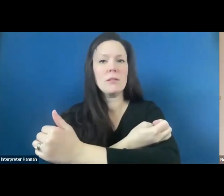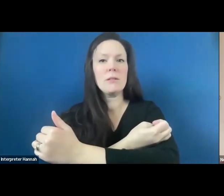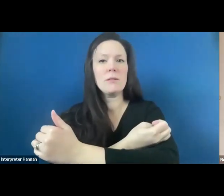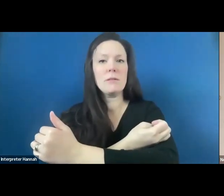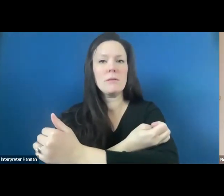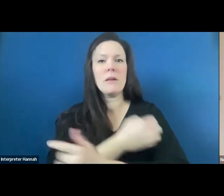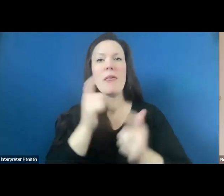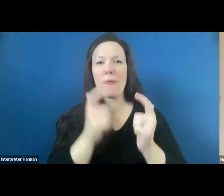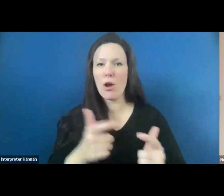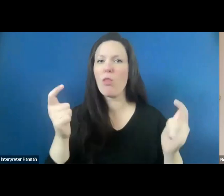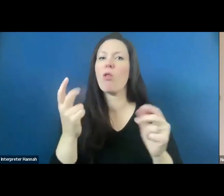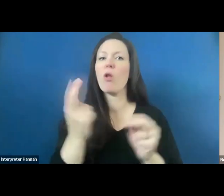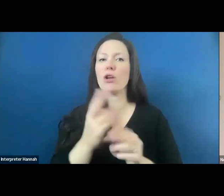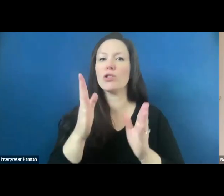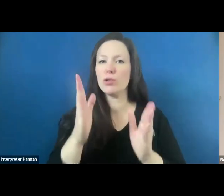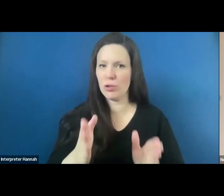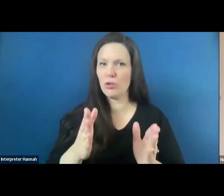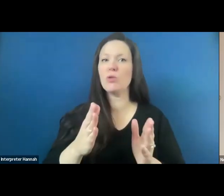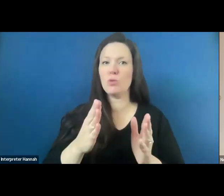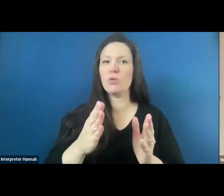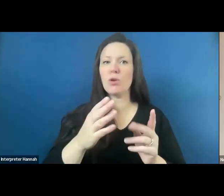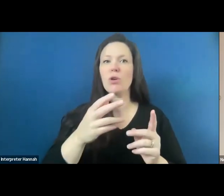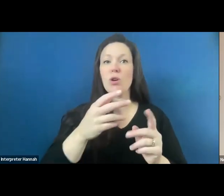of any institutional emitter besides countries.